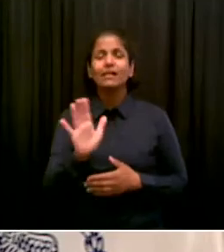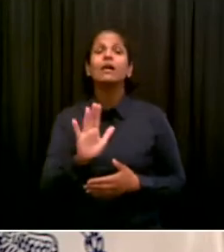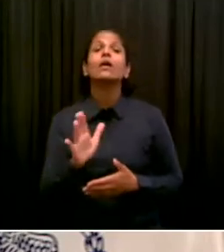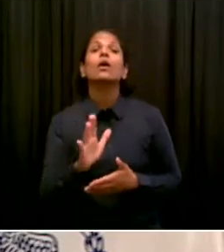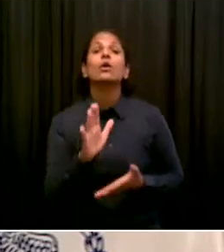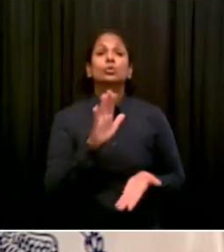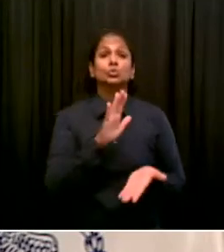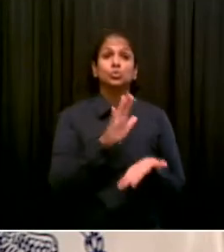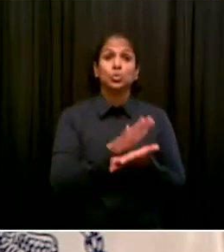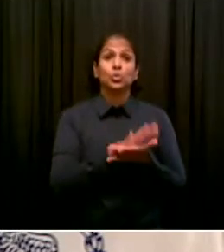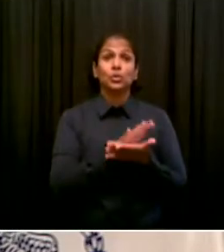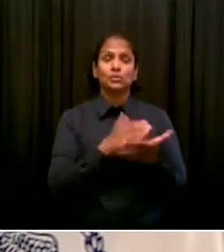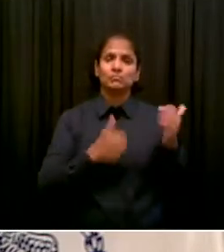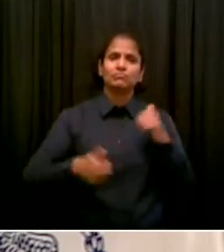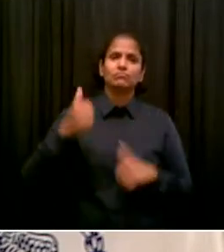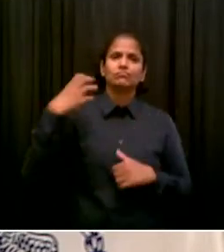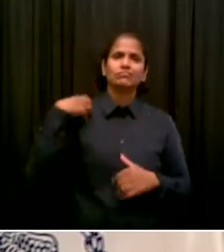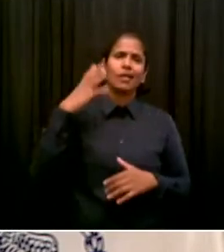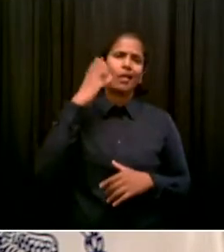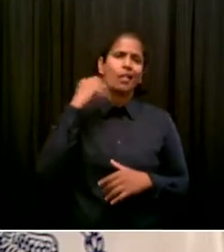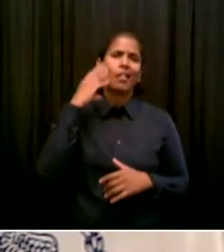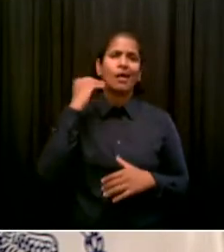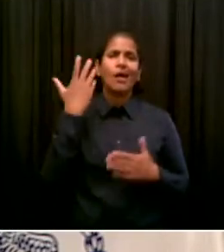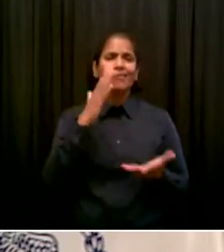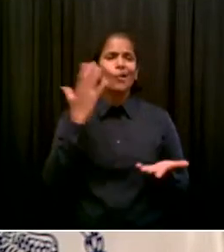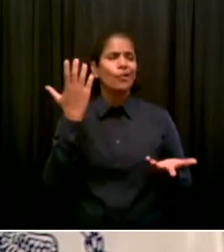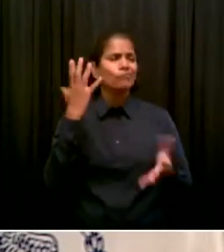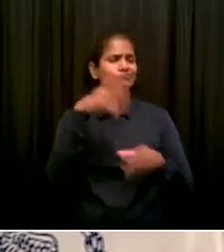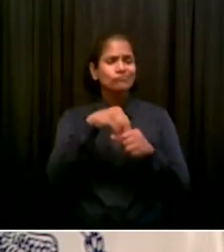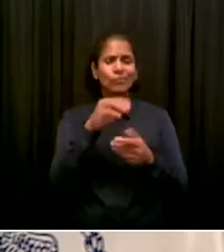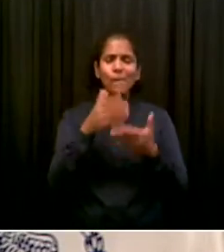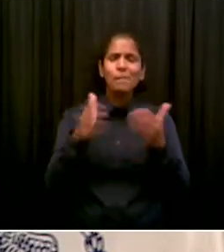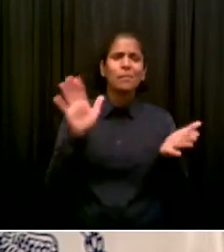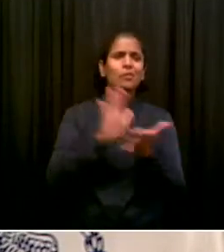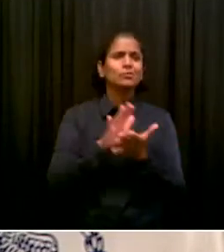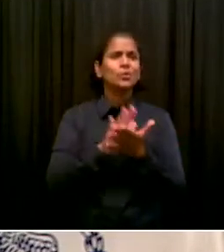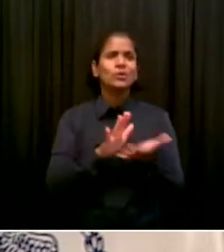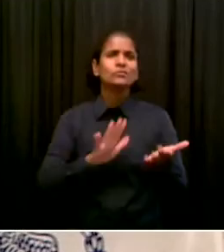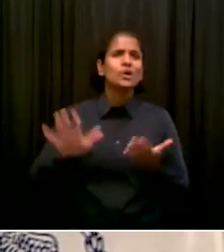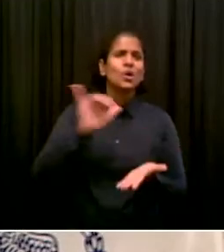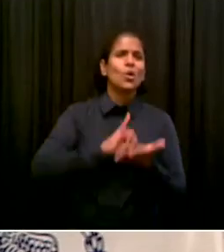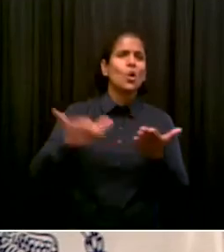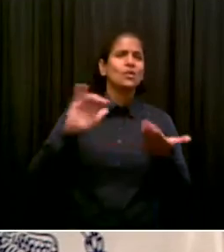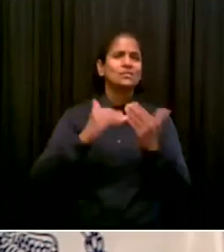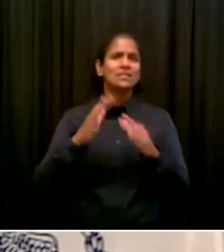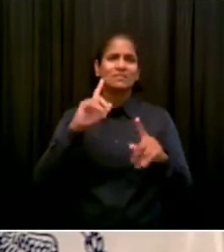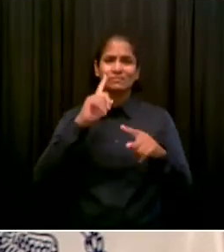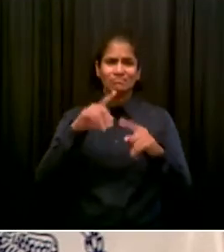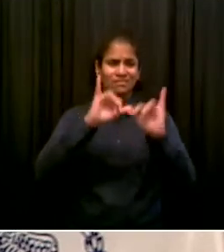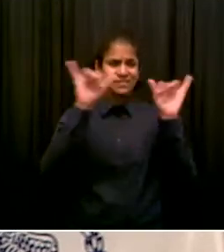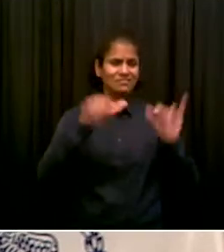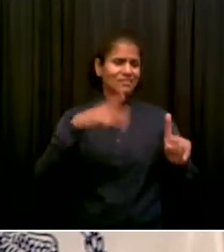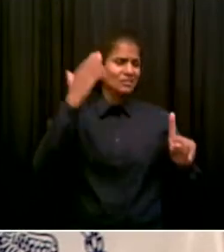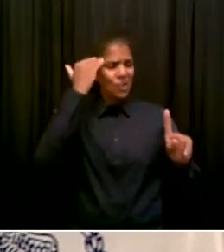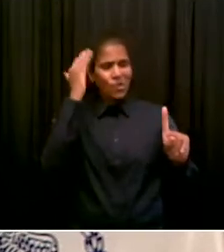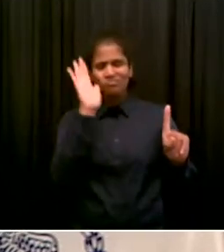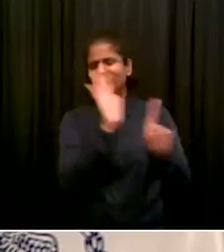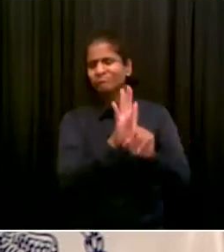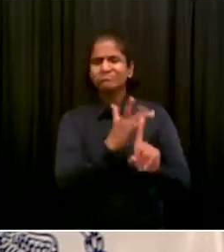THAT WOULD BE IN AN ACCURATE WAY OFTHINKING OF THINGS. THE CHANCELLOR SPENT DECADES IN